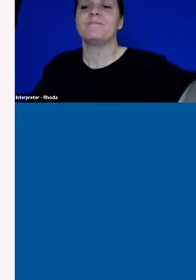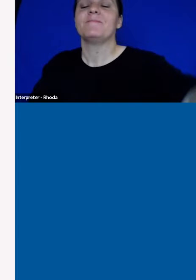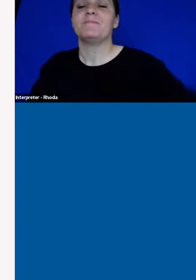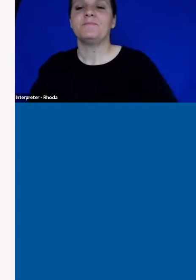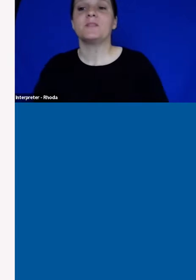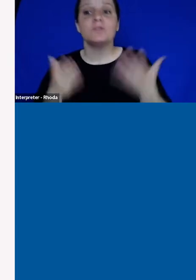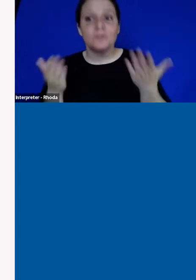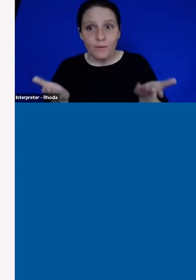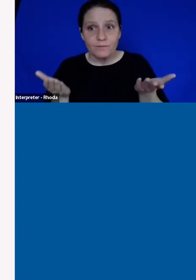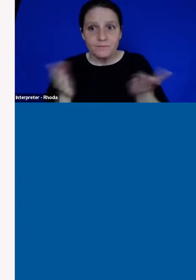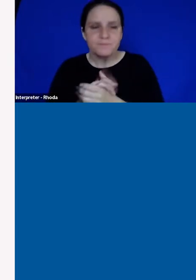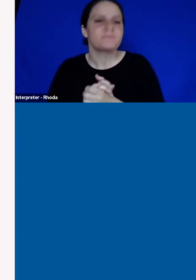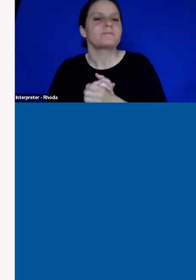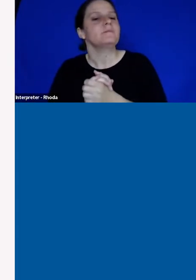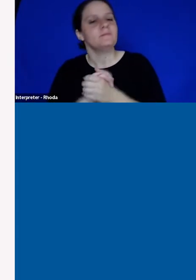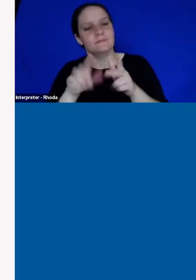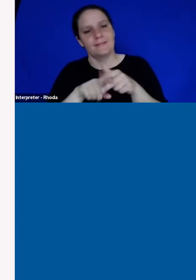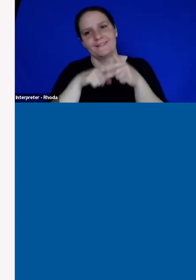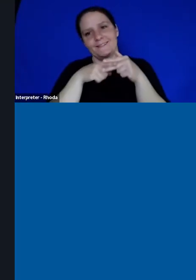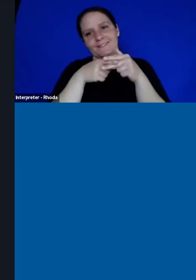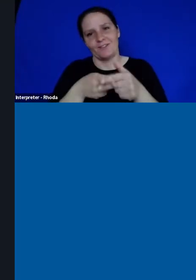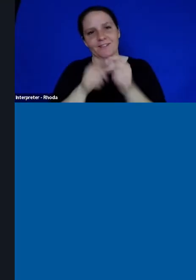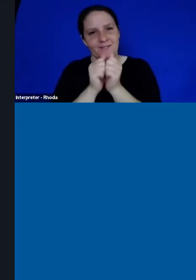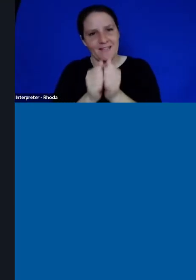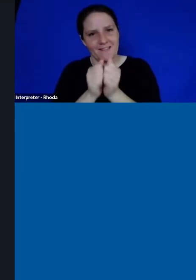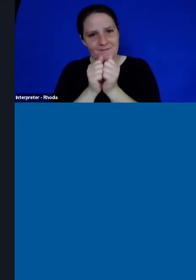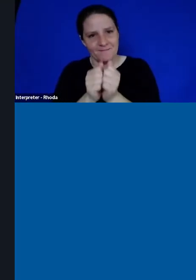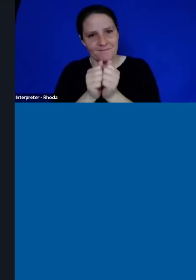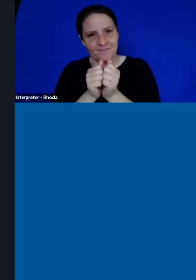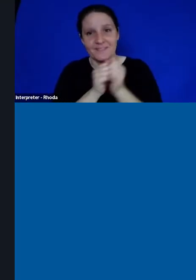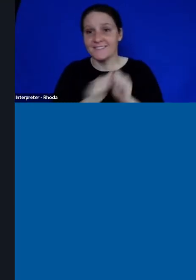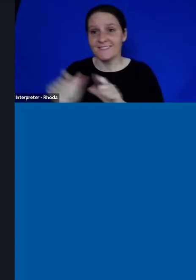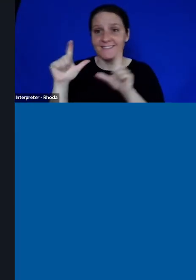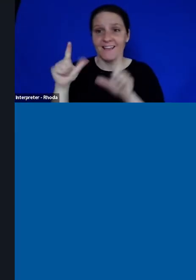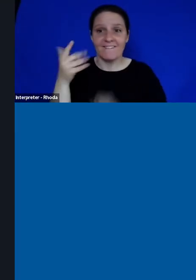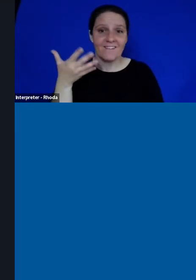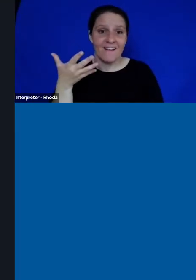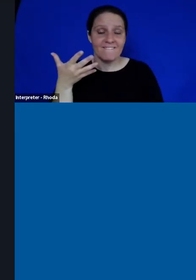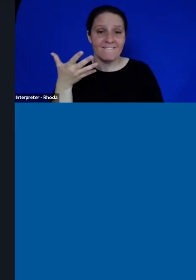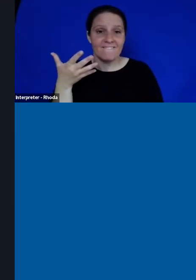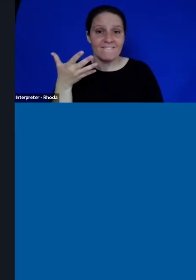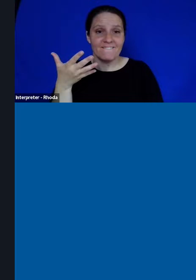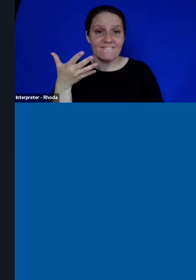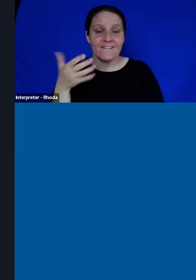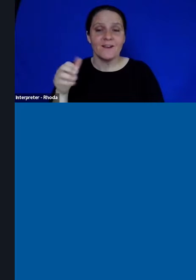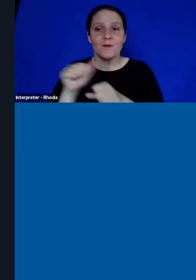So, let's get started together today. Slide five, working through an inaccessible post.